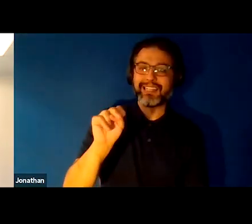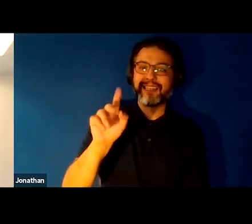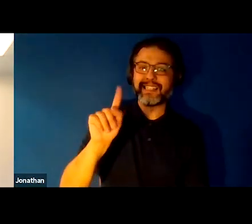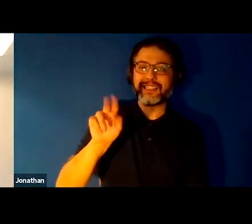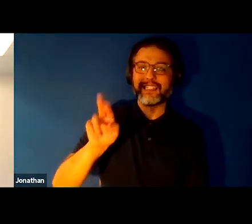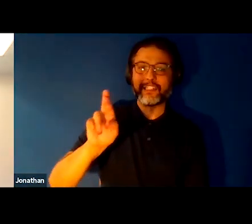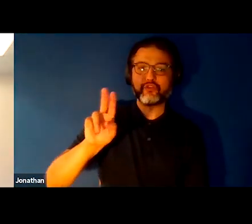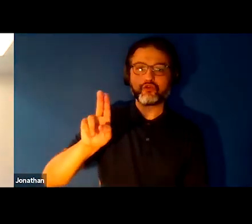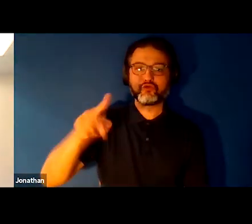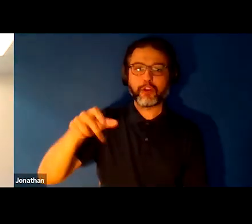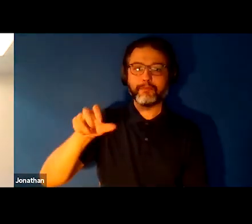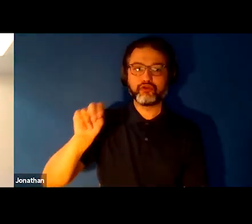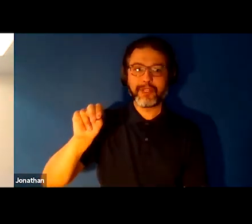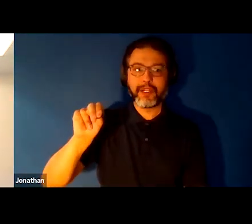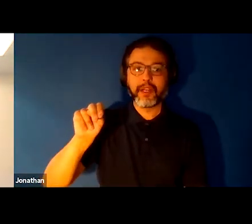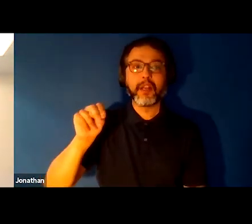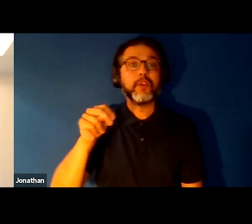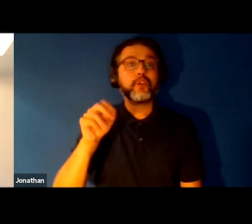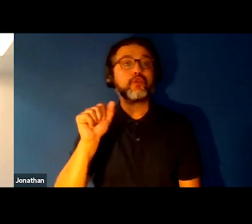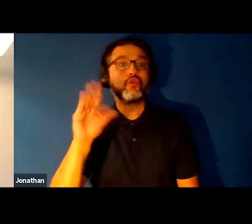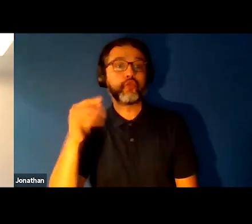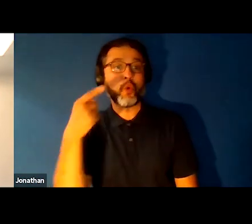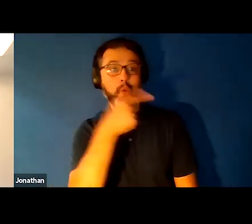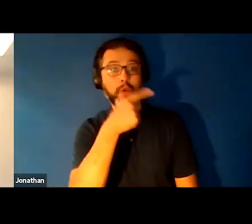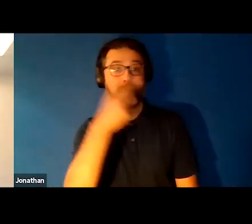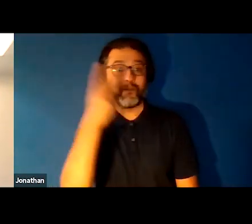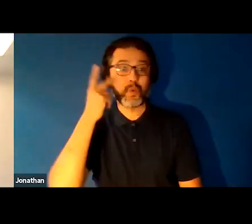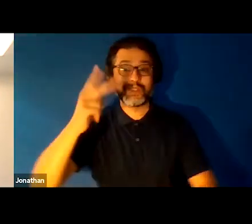And so, the fold that happens in the upper portion of the wall is actually above the